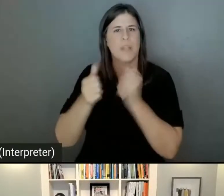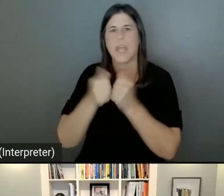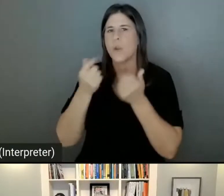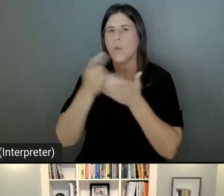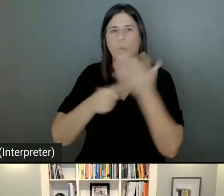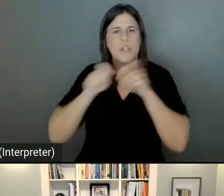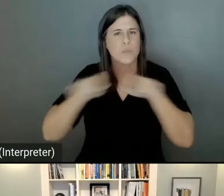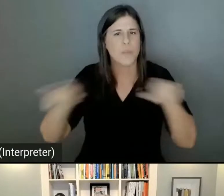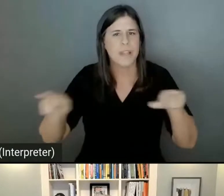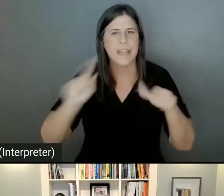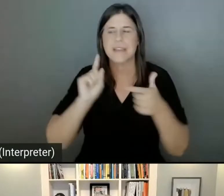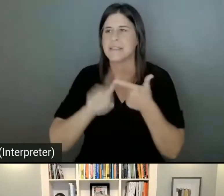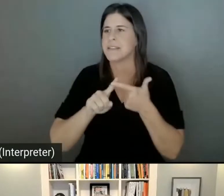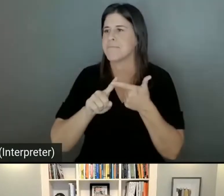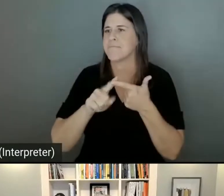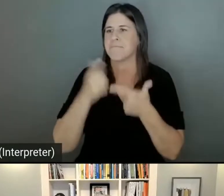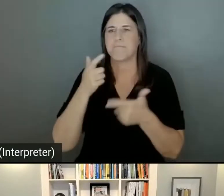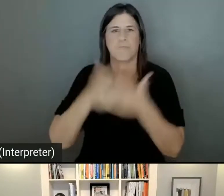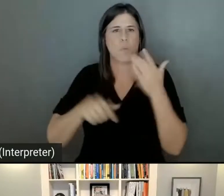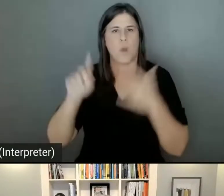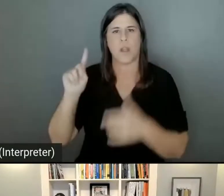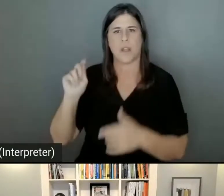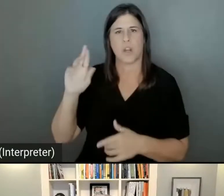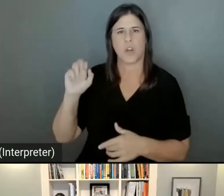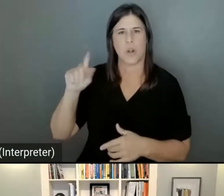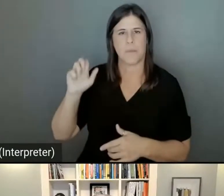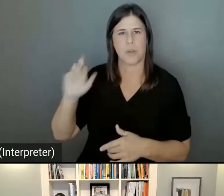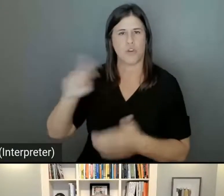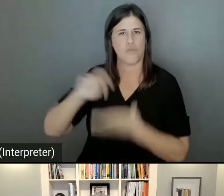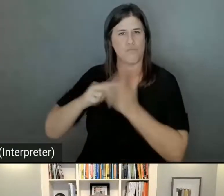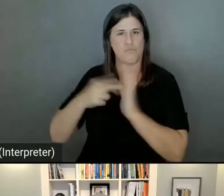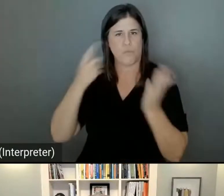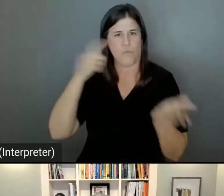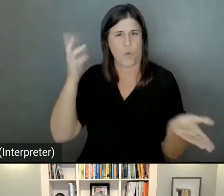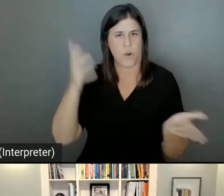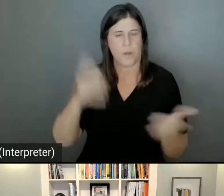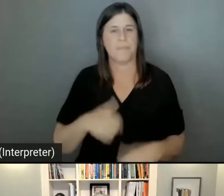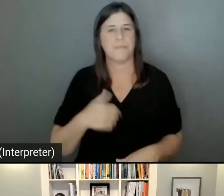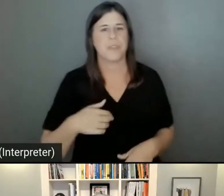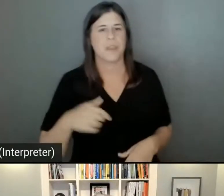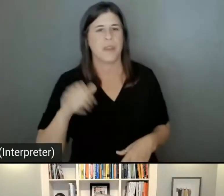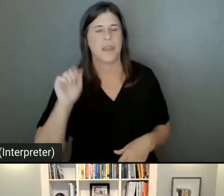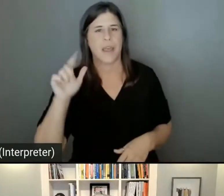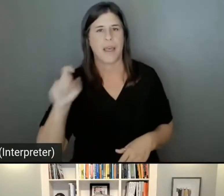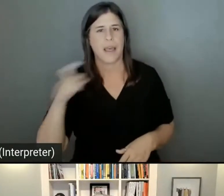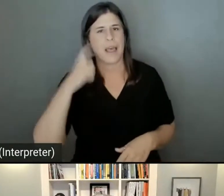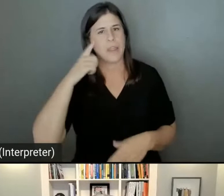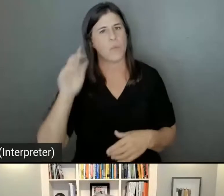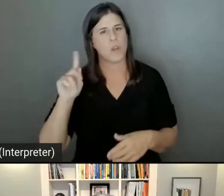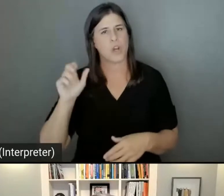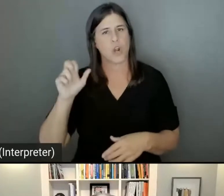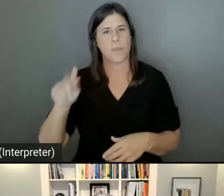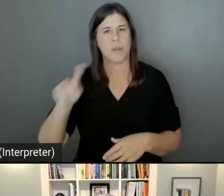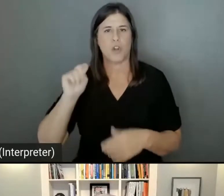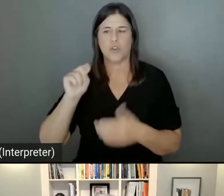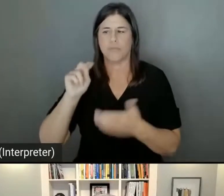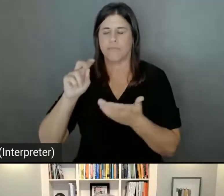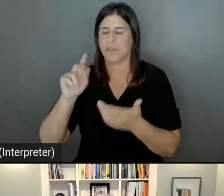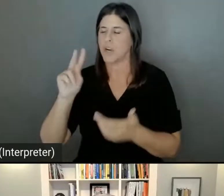and what Karpenter is? Yeah. So I think that, what Karpenter is, is a great place to start, because, folks here may not be familiar,